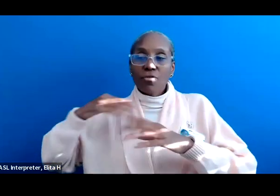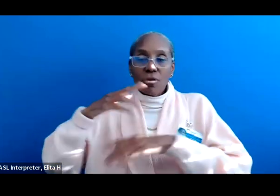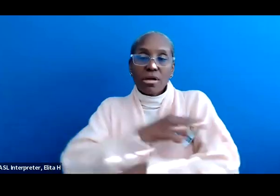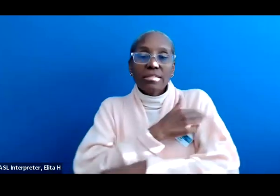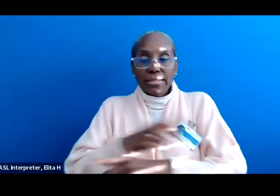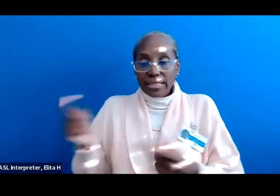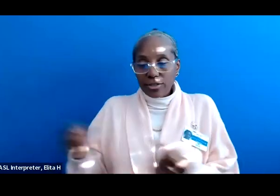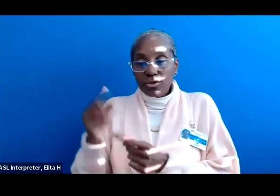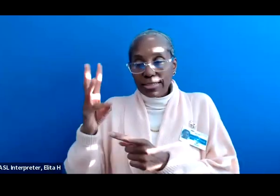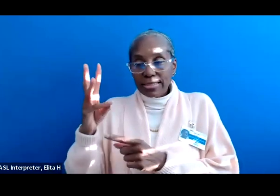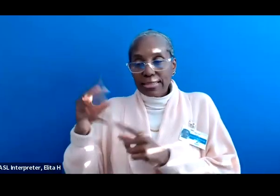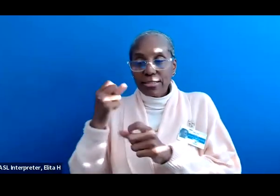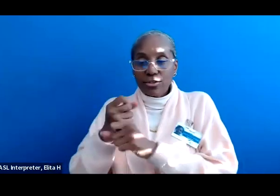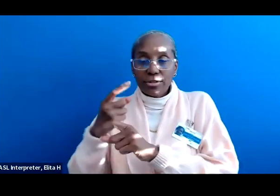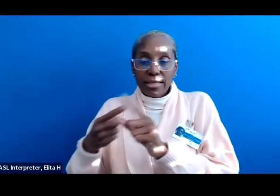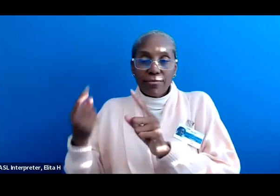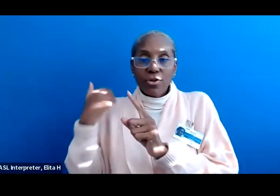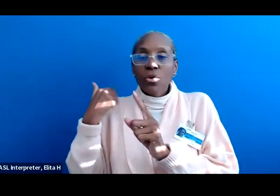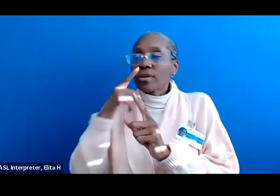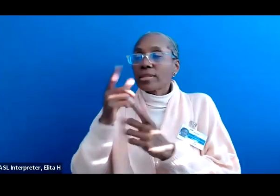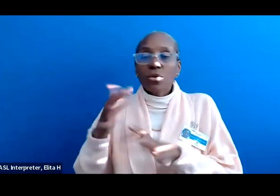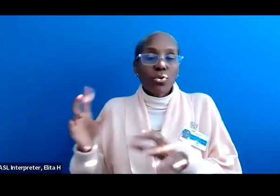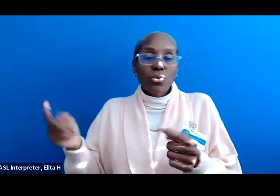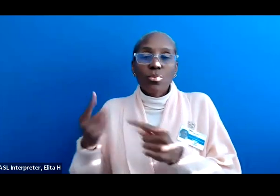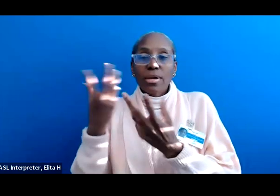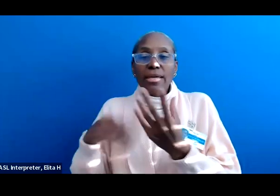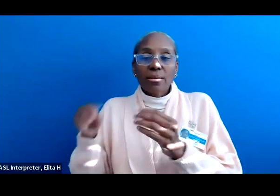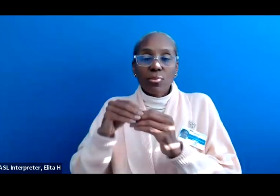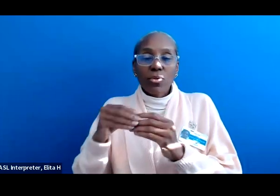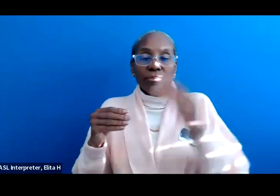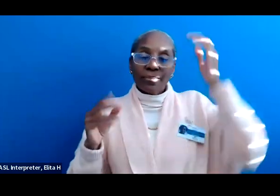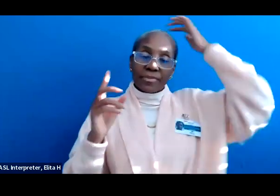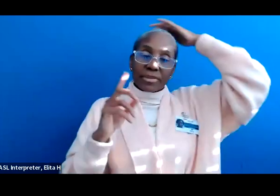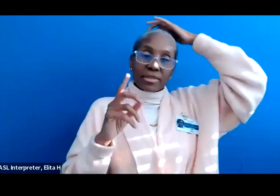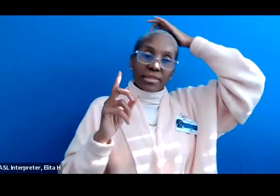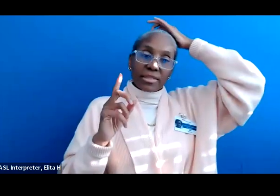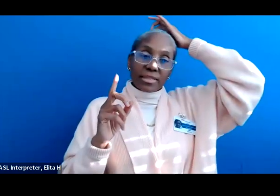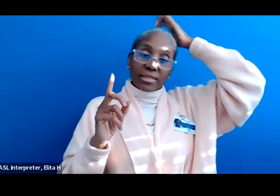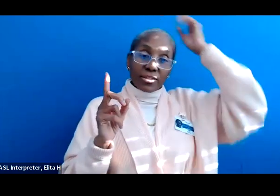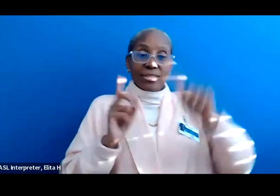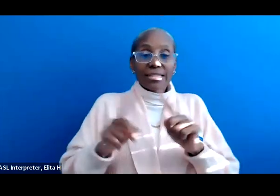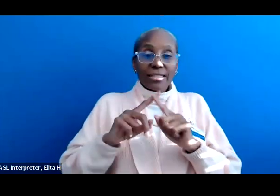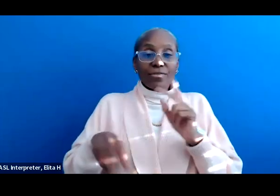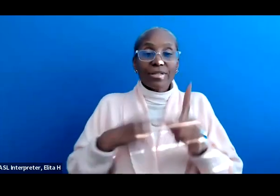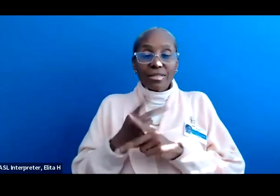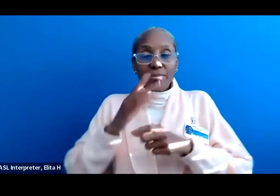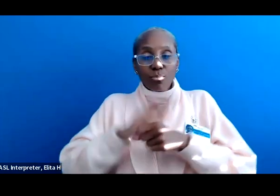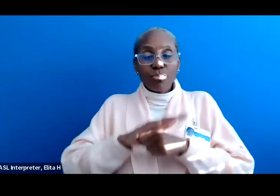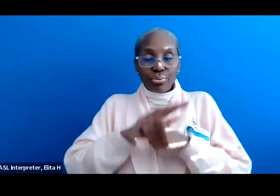half years ago, but they want to avoid any further wounds. Well, there's all different kinds of pressure injury mattresses or